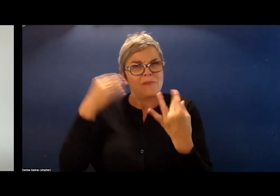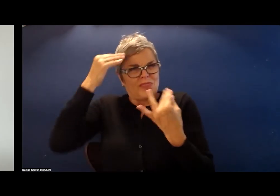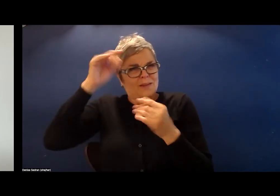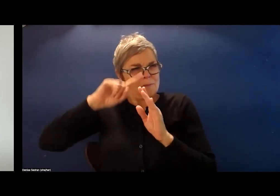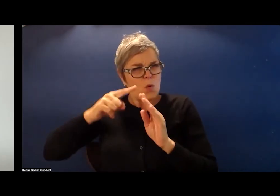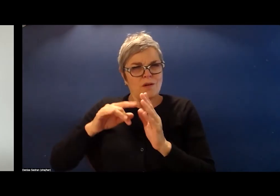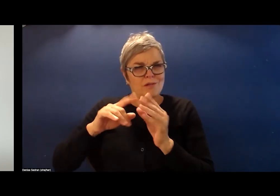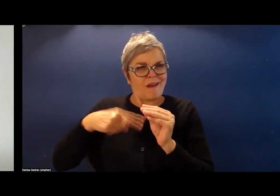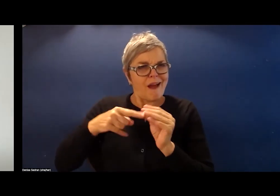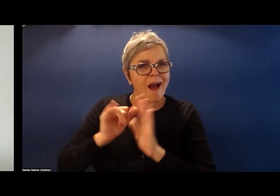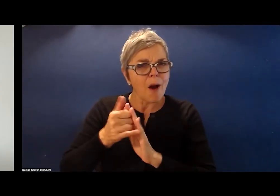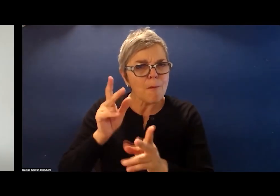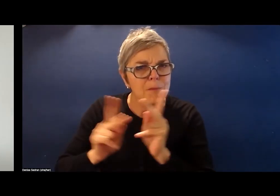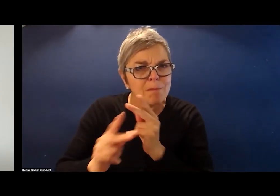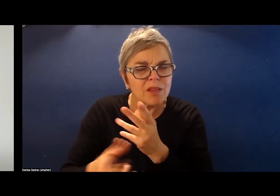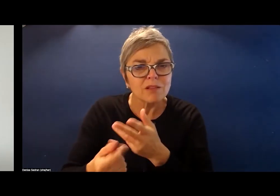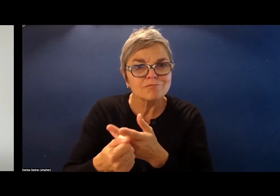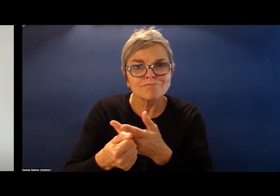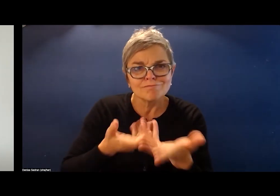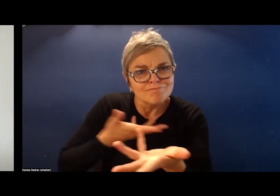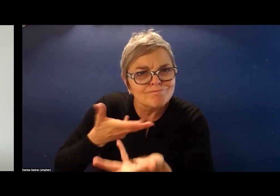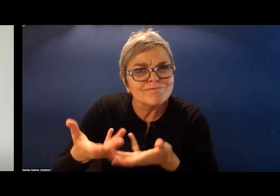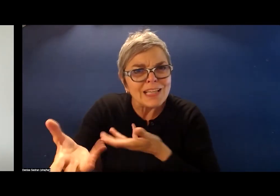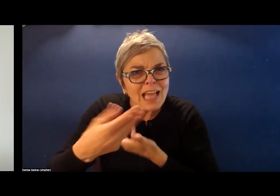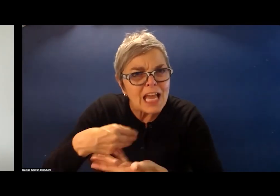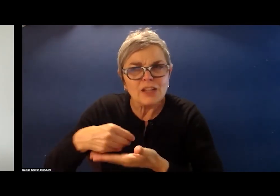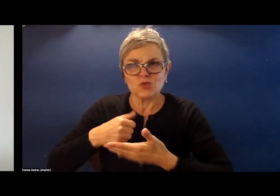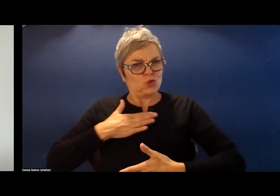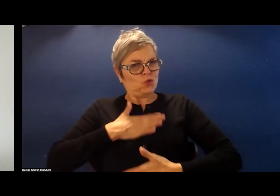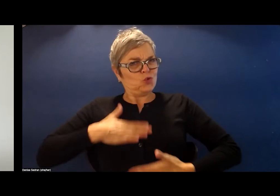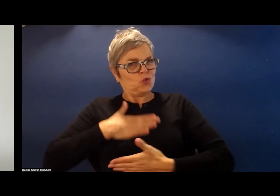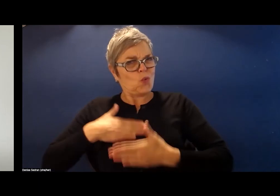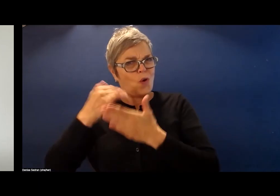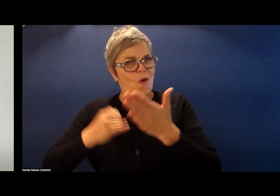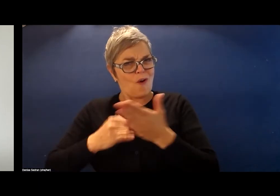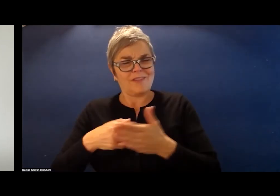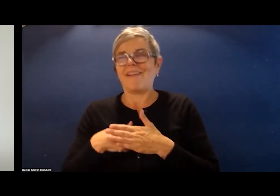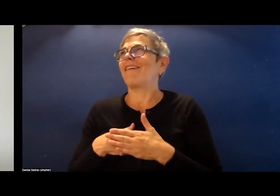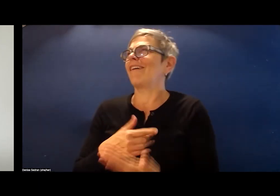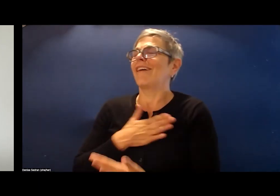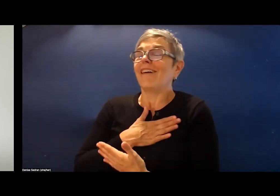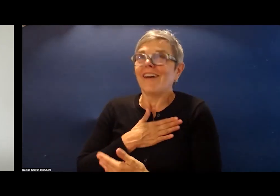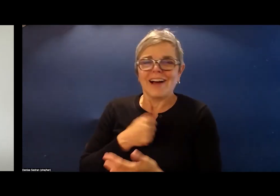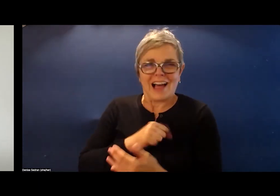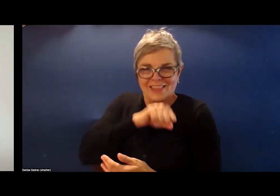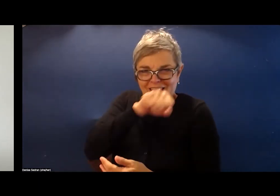Chase: I love this. Anything else we want to... I mean, I feel like that's wonderful. Is there anything that we should sort of touch on that we haven't?